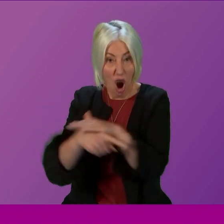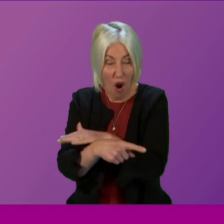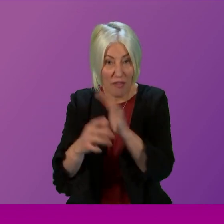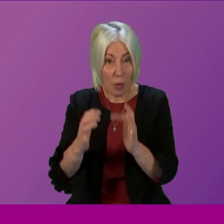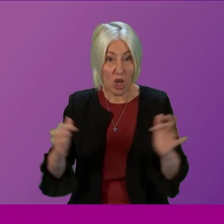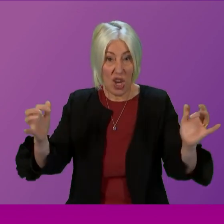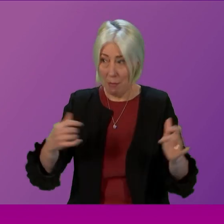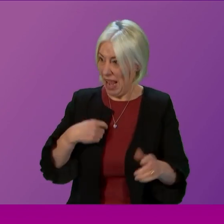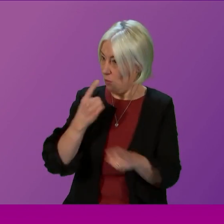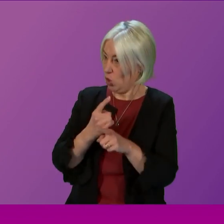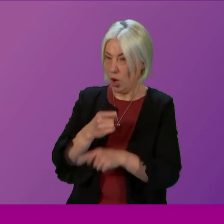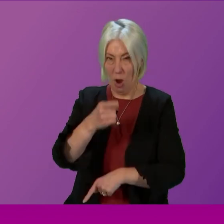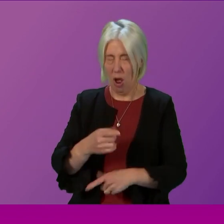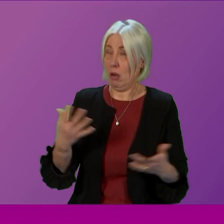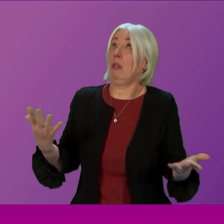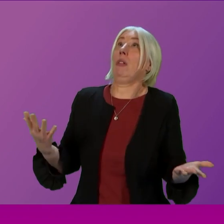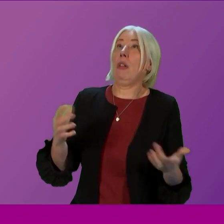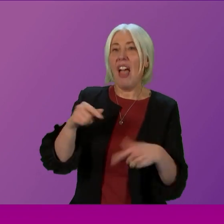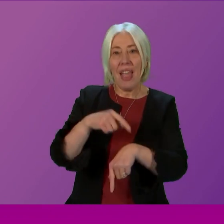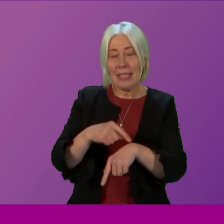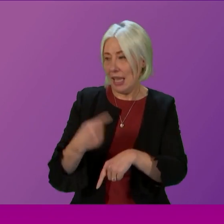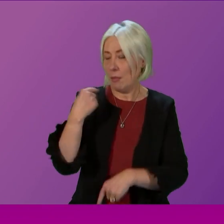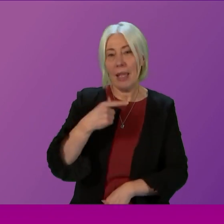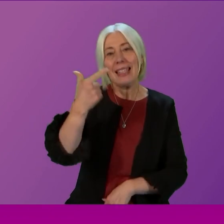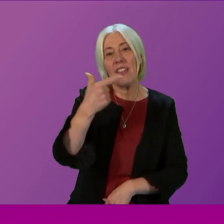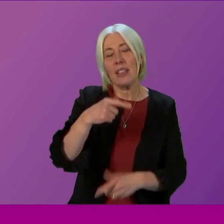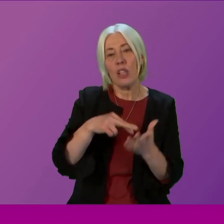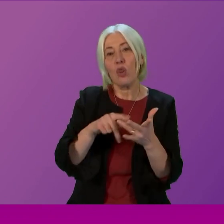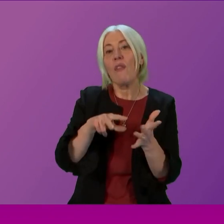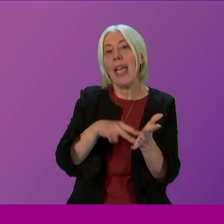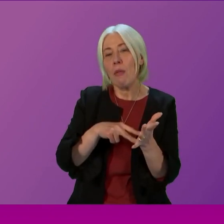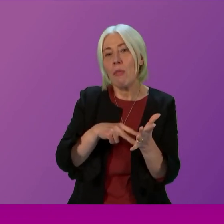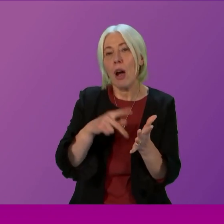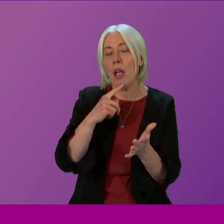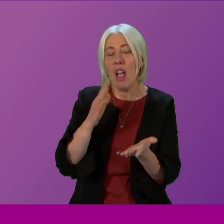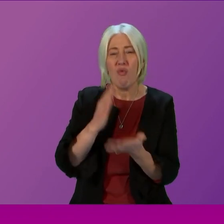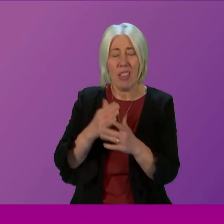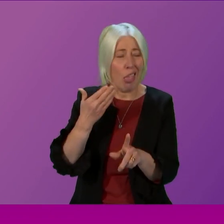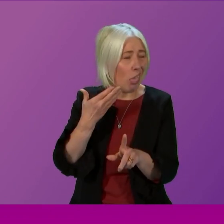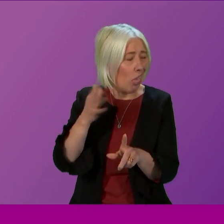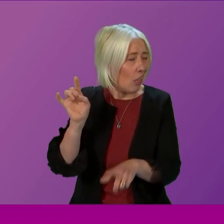speaking. On 17 November, I stated that the utter disregard from certain ministers